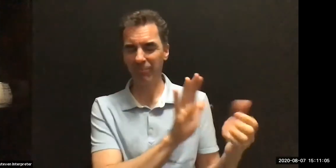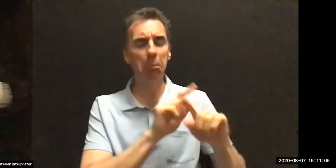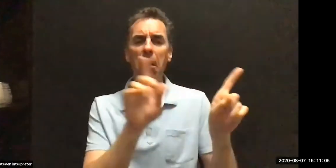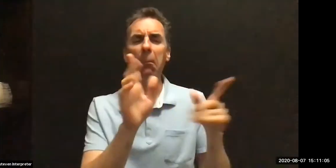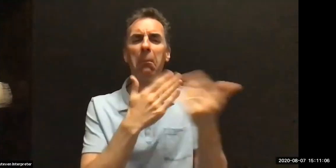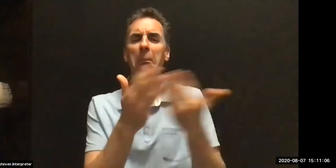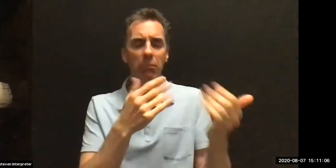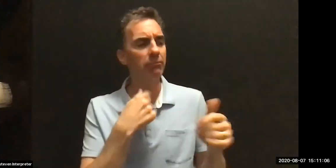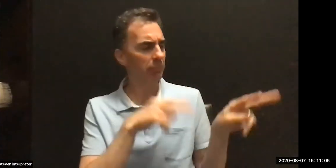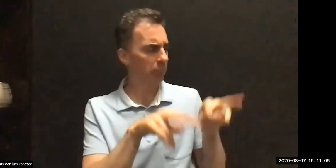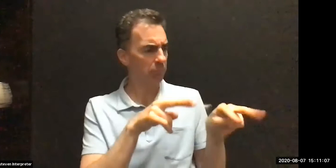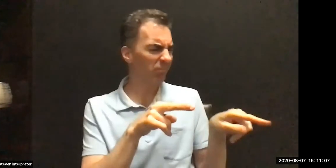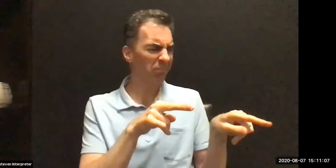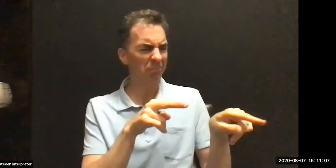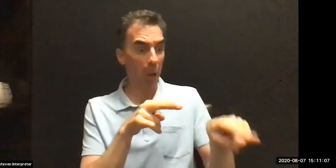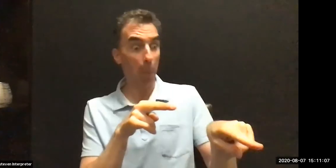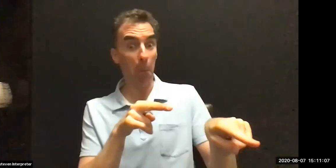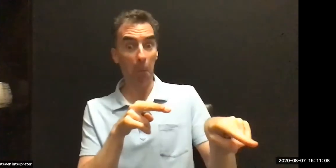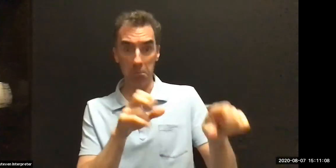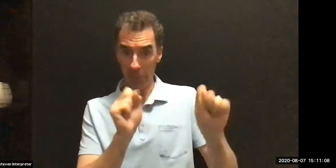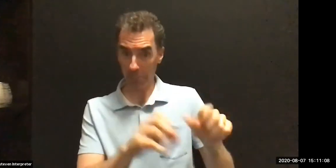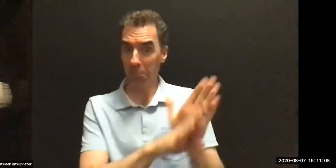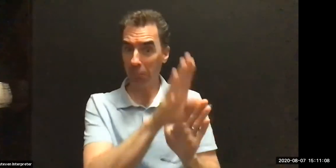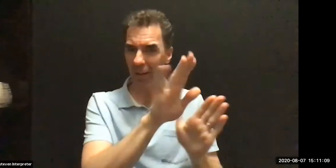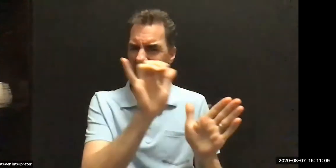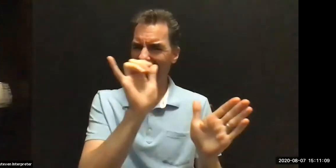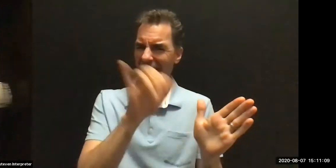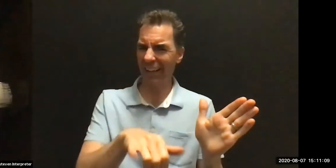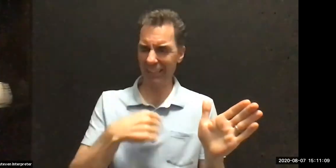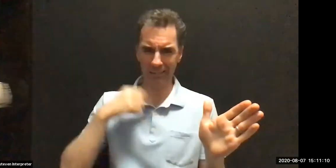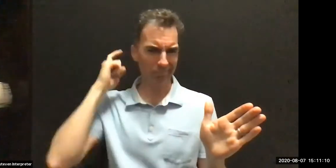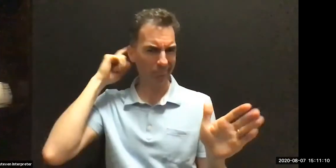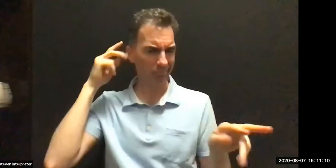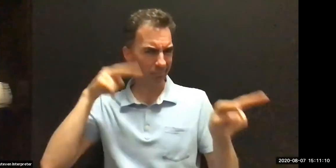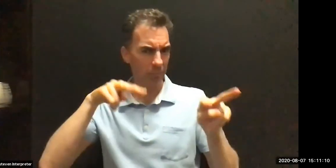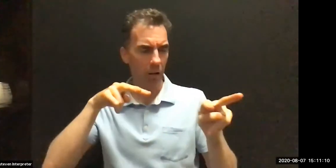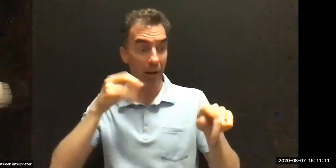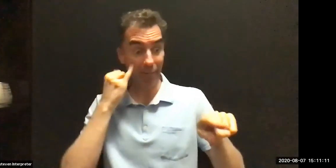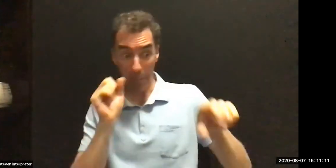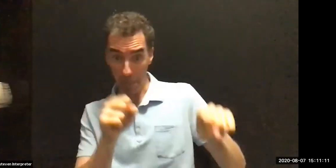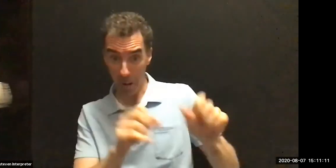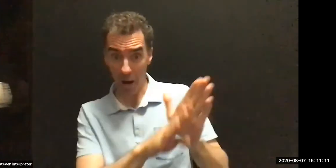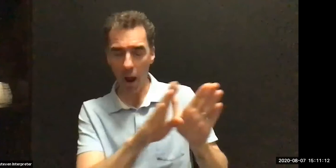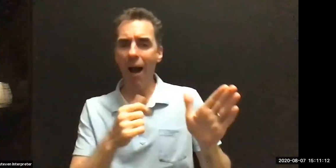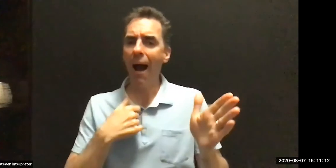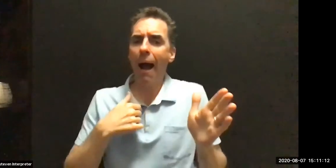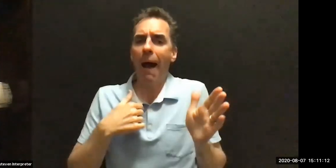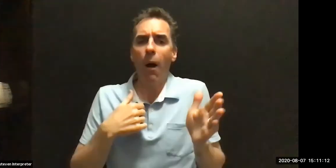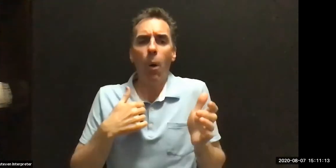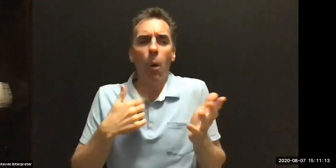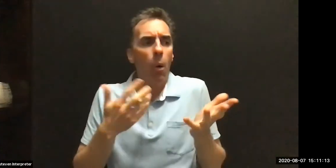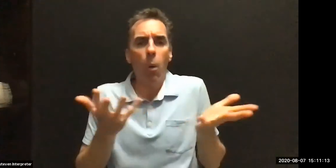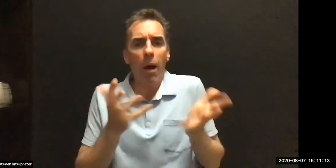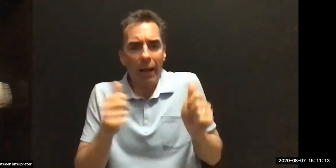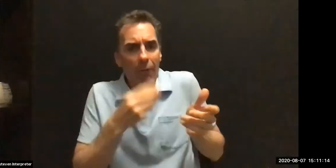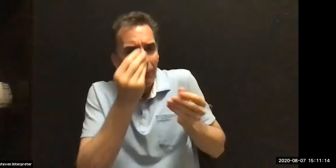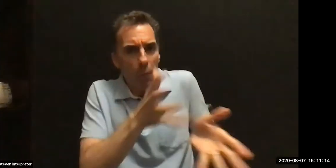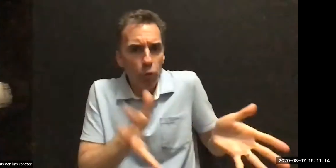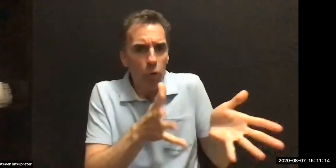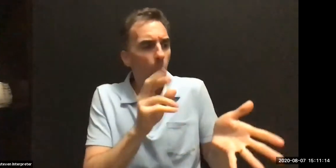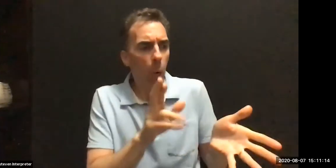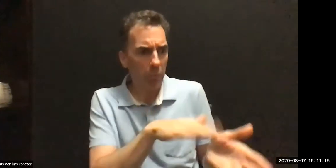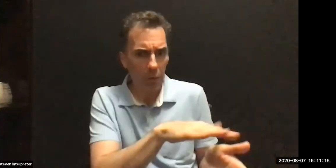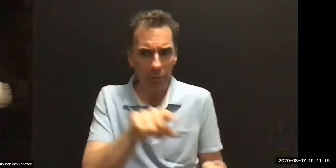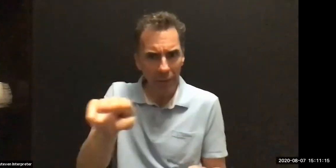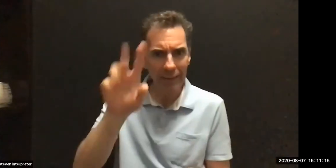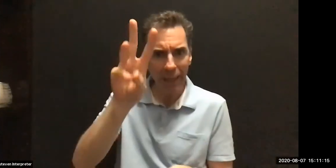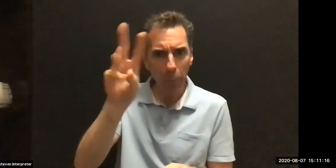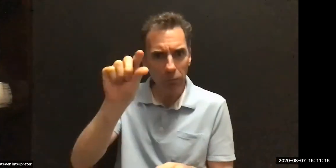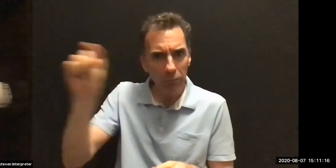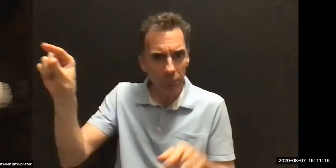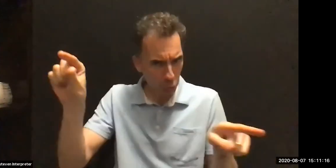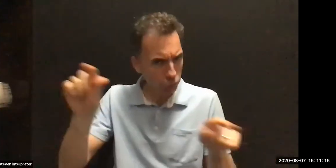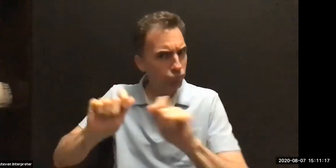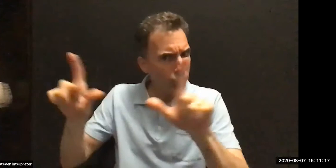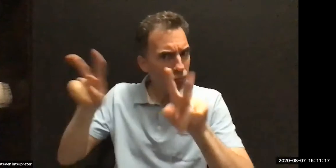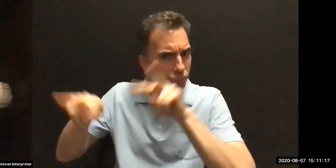Marjorie CarletEdmonds: So I wanted to know what is the more information that I could give them, or at least a website that I could push the best website that I wish them the get wise.